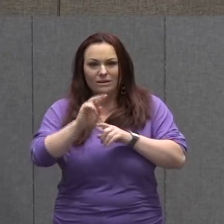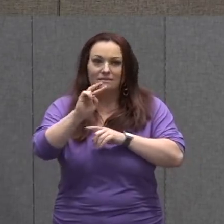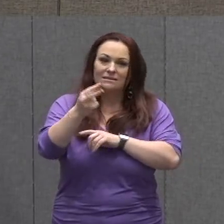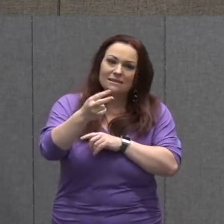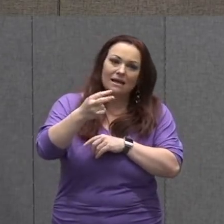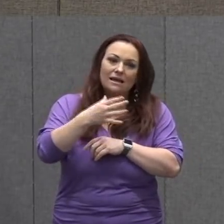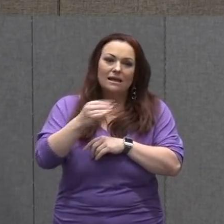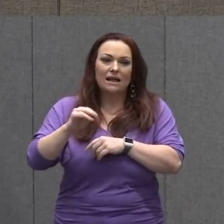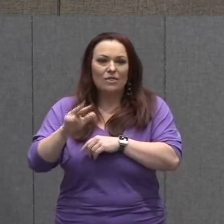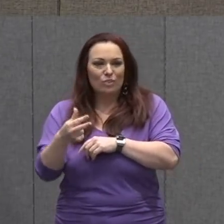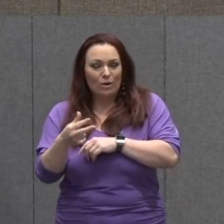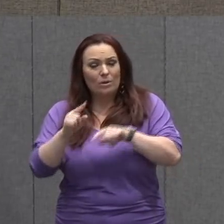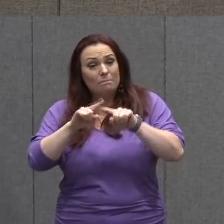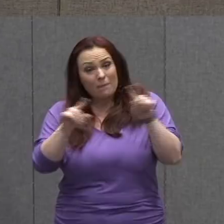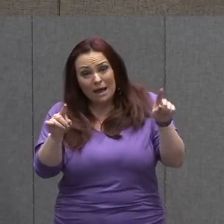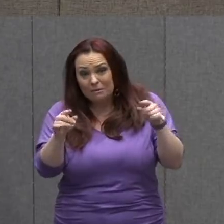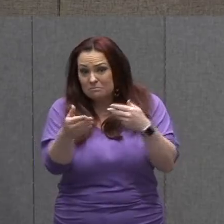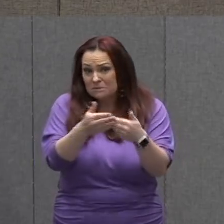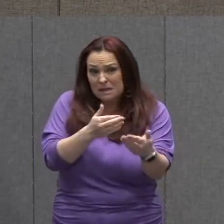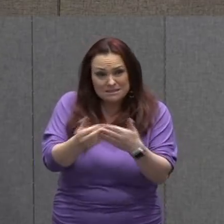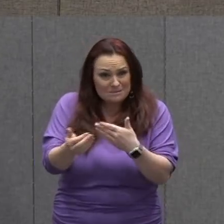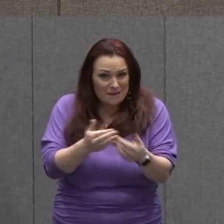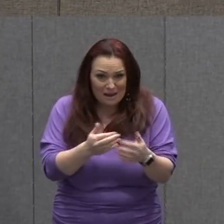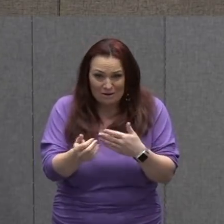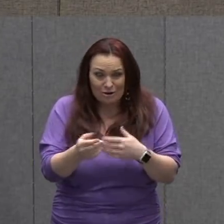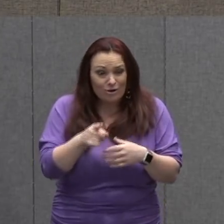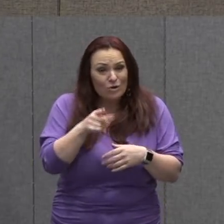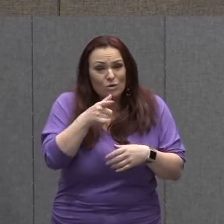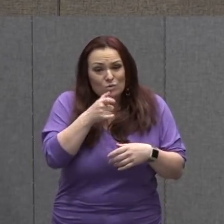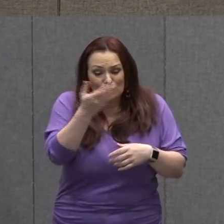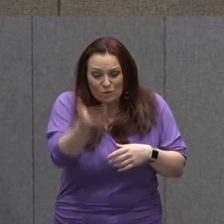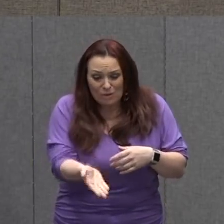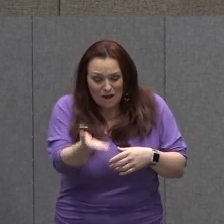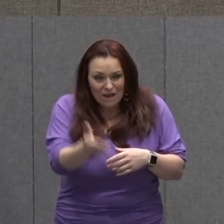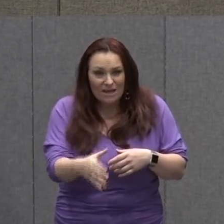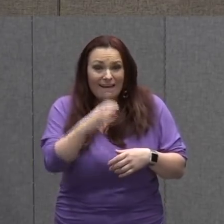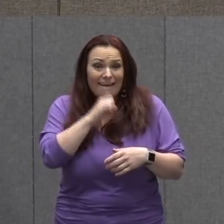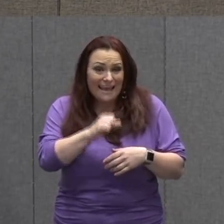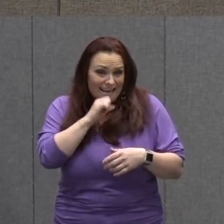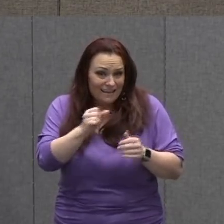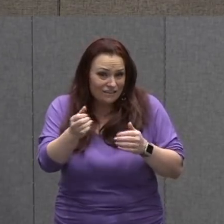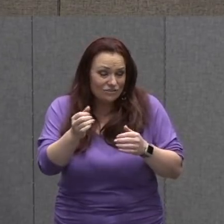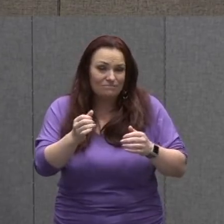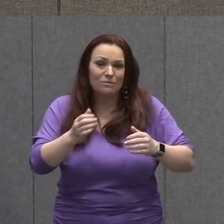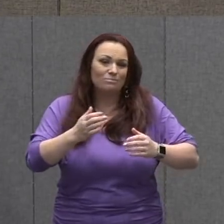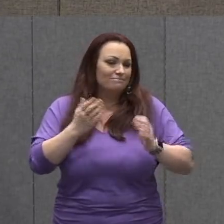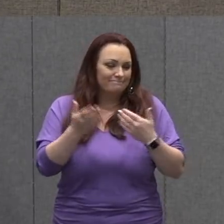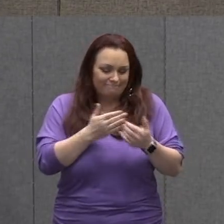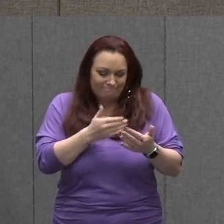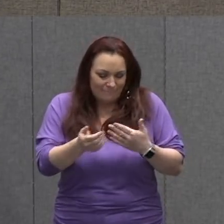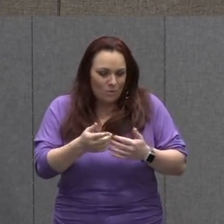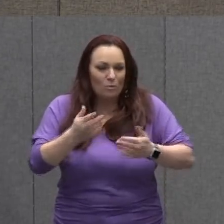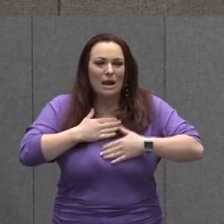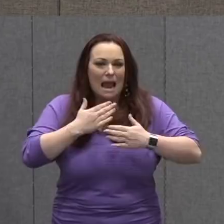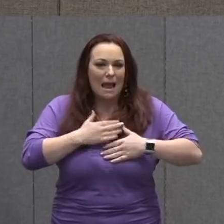whoever you are, however old you are, we are so glad that you're here with us today, and we're excited for you to learn